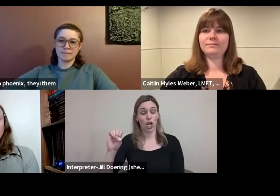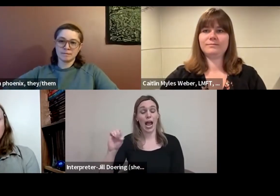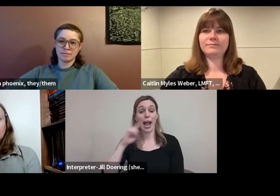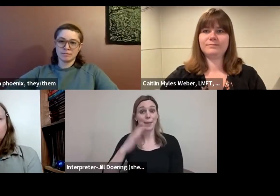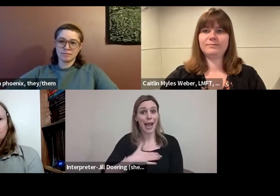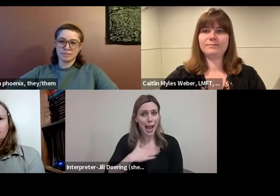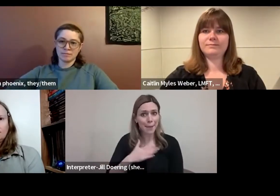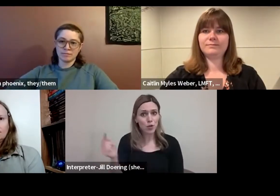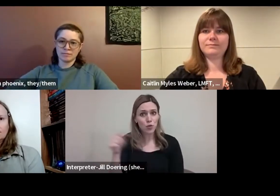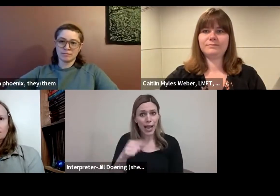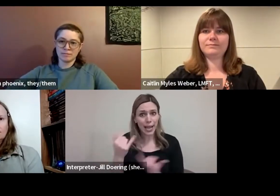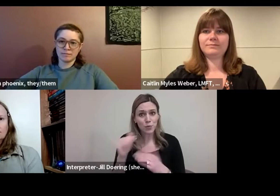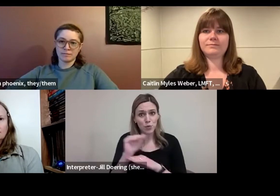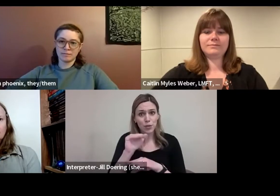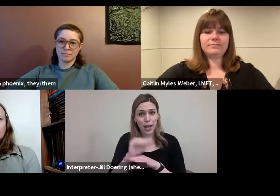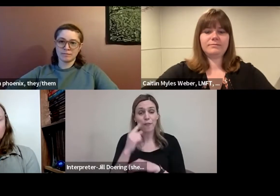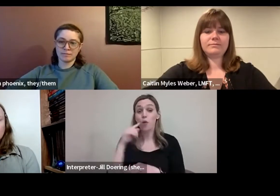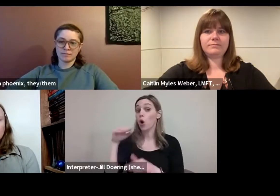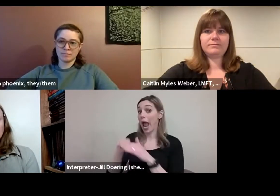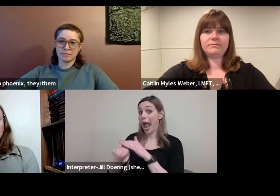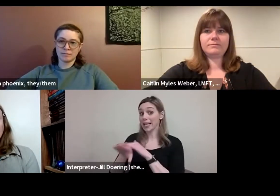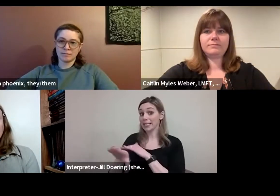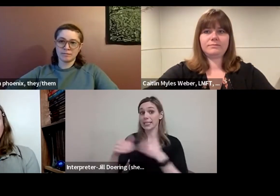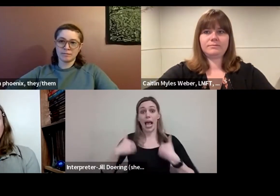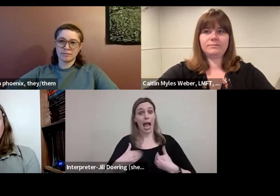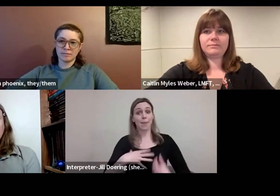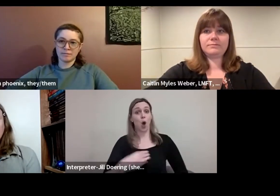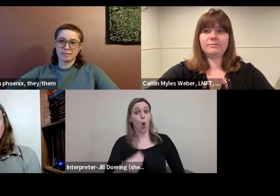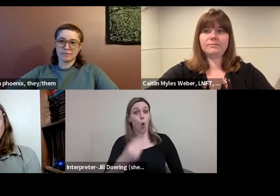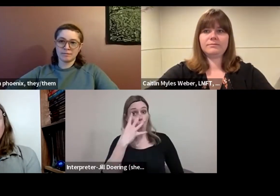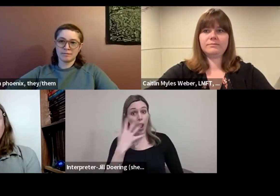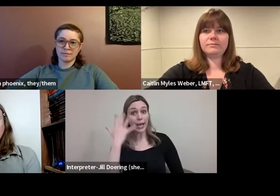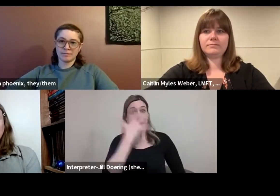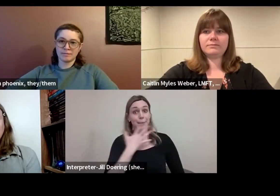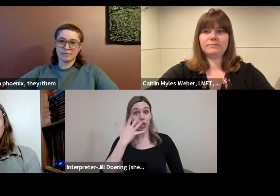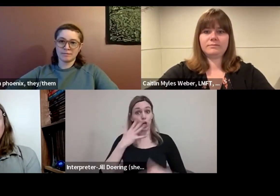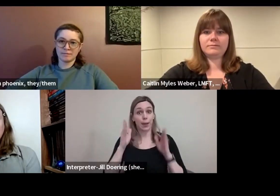Just for access, I am a white appearing person with black T-shirt,